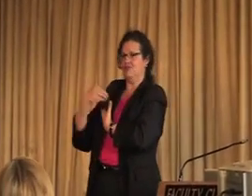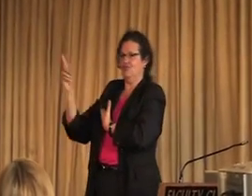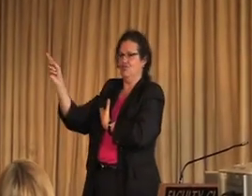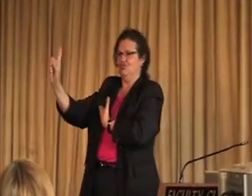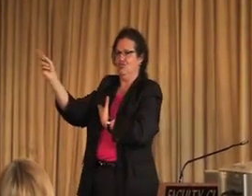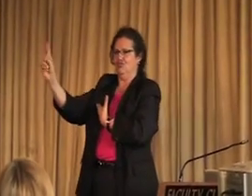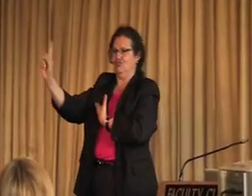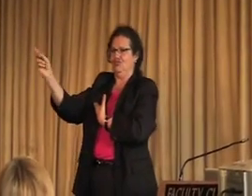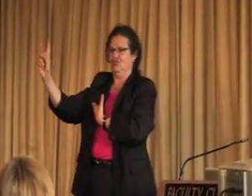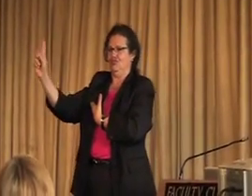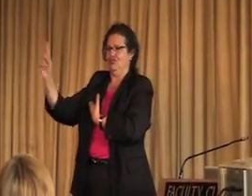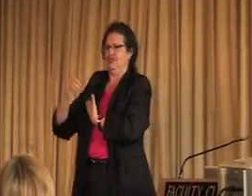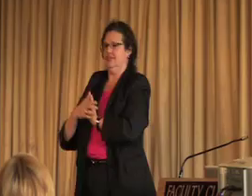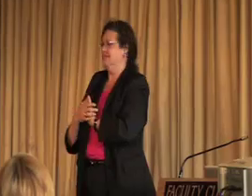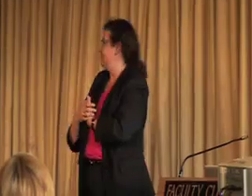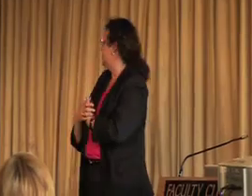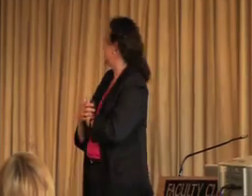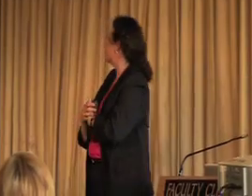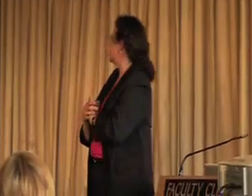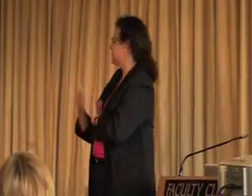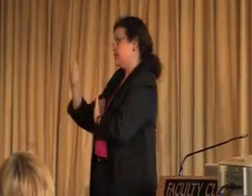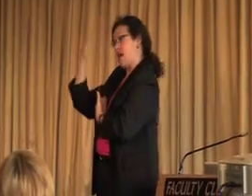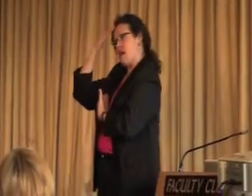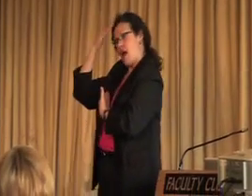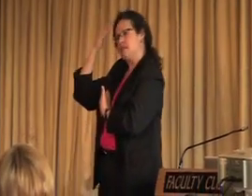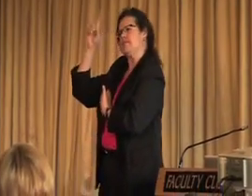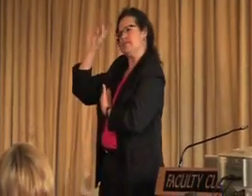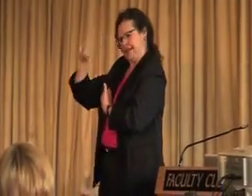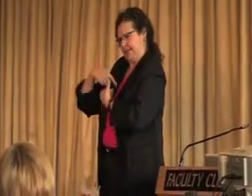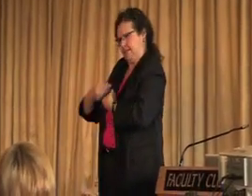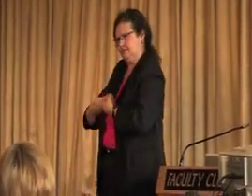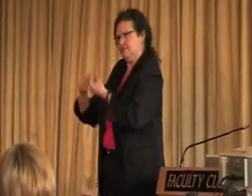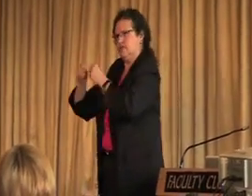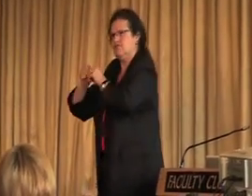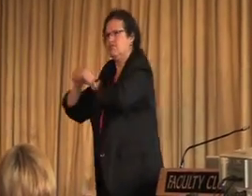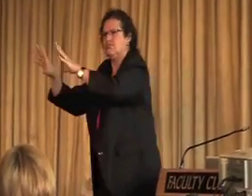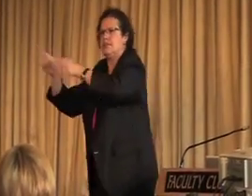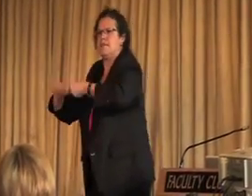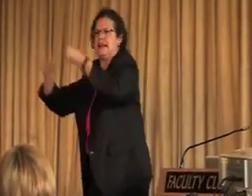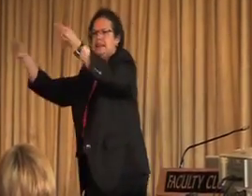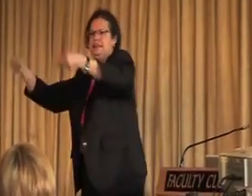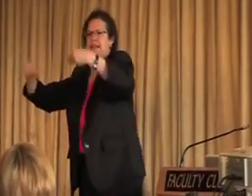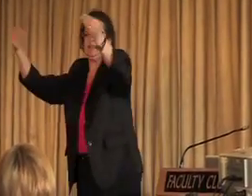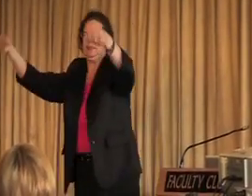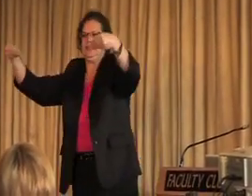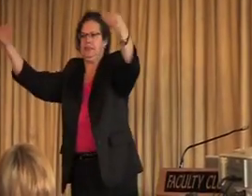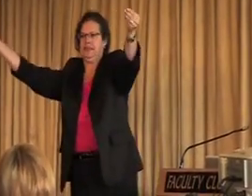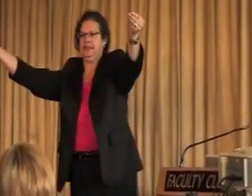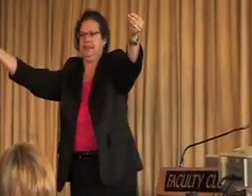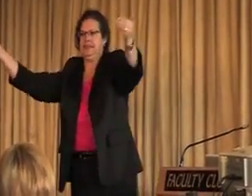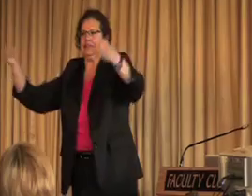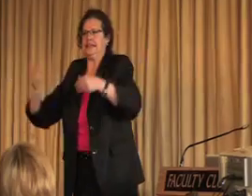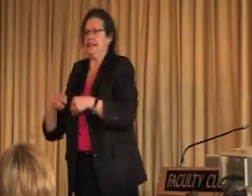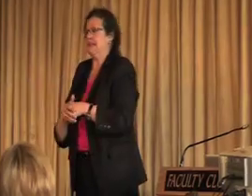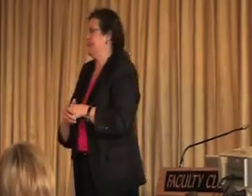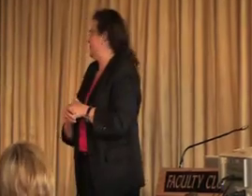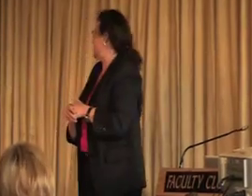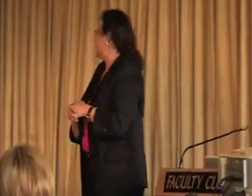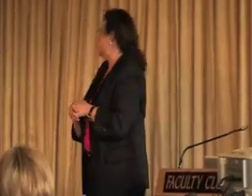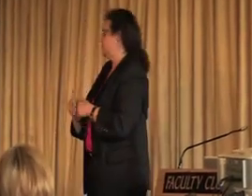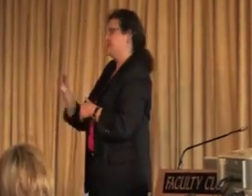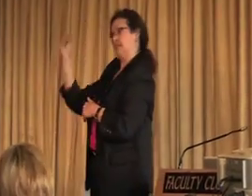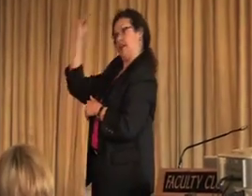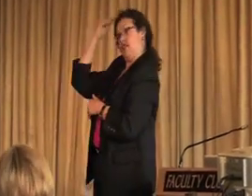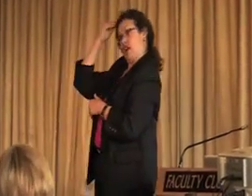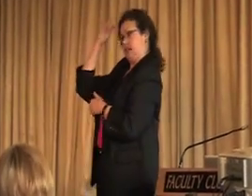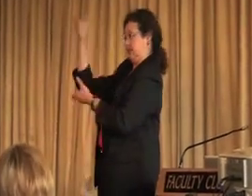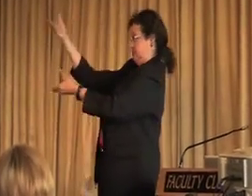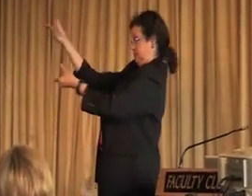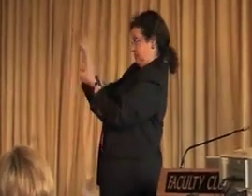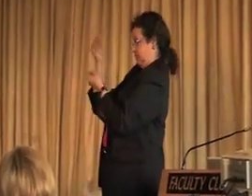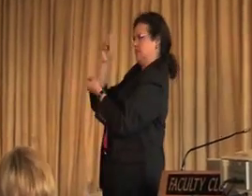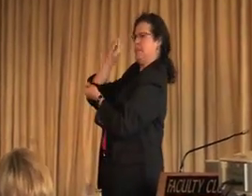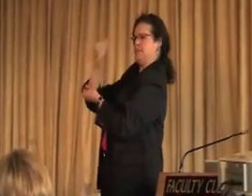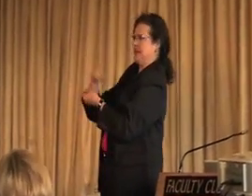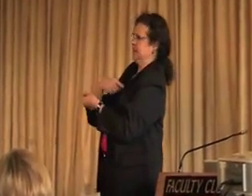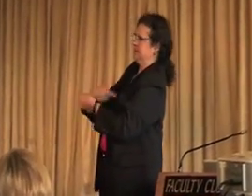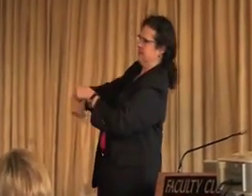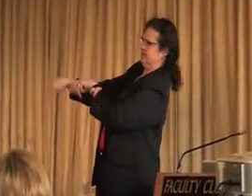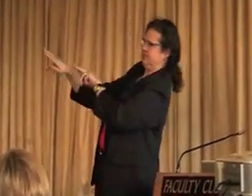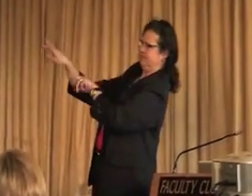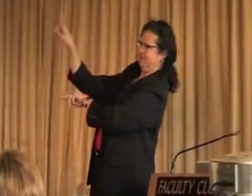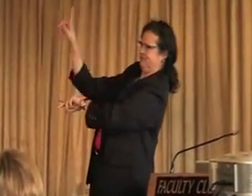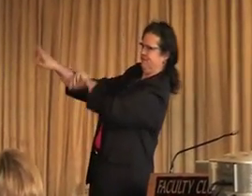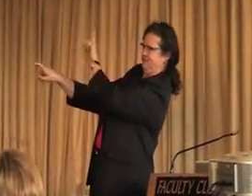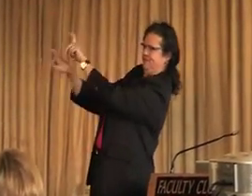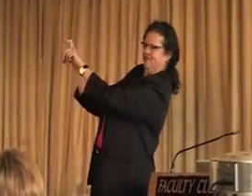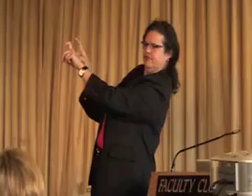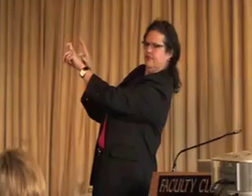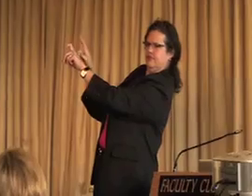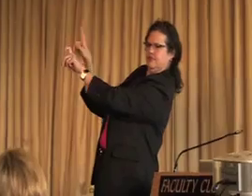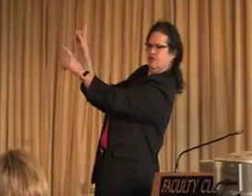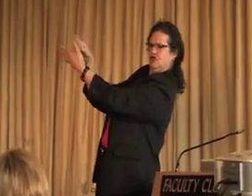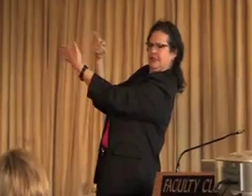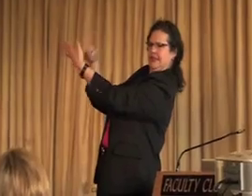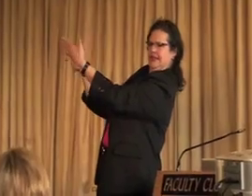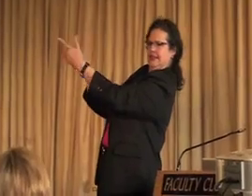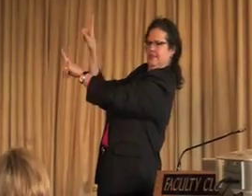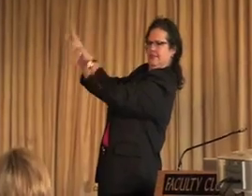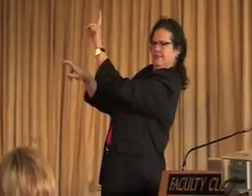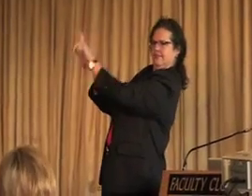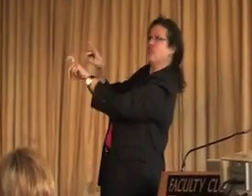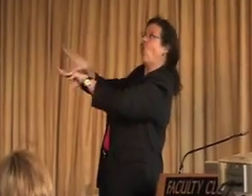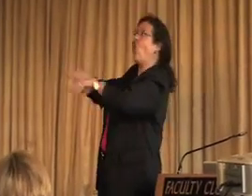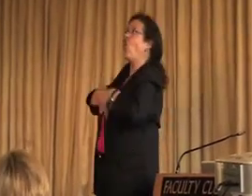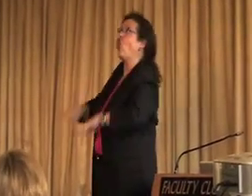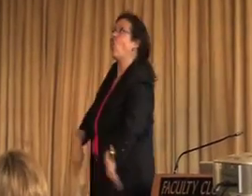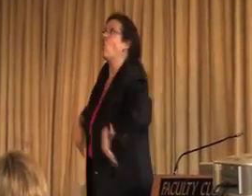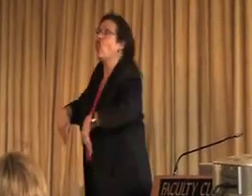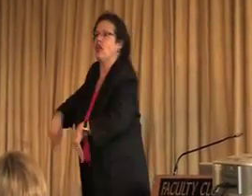world. Knowledge is not to be kept. Knowledge is intended to be passed on. And knowledge